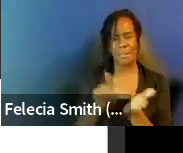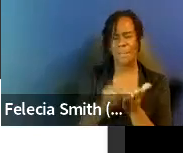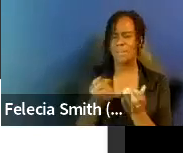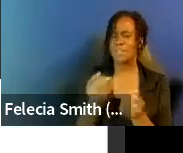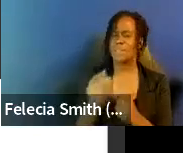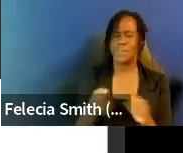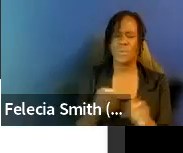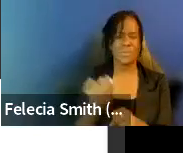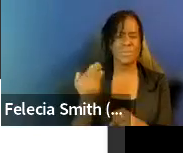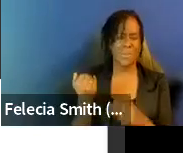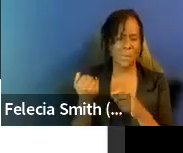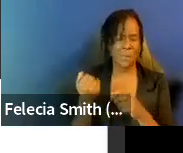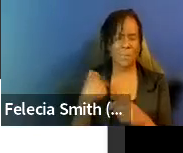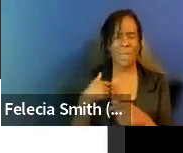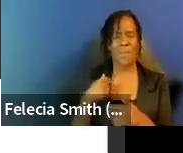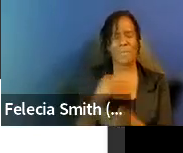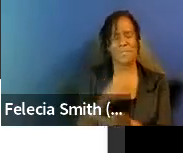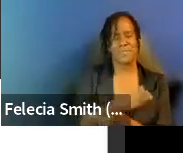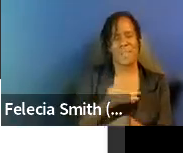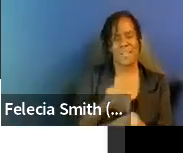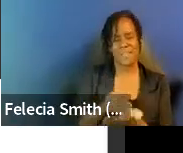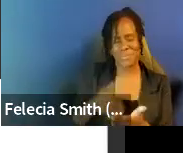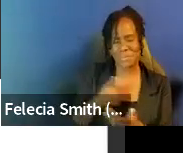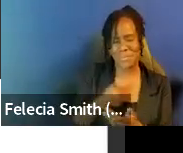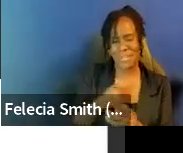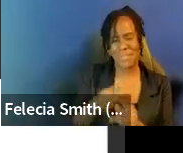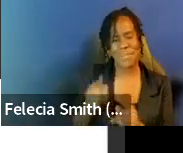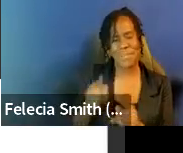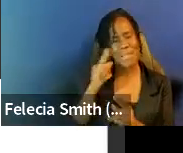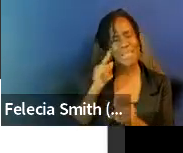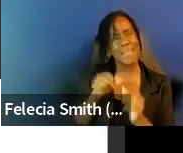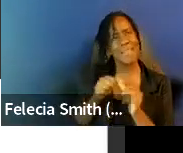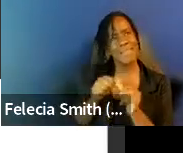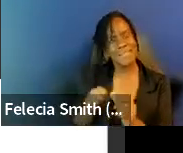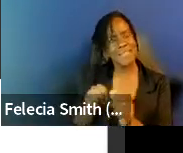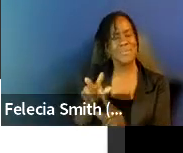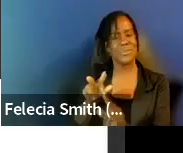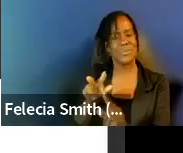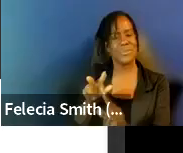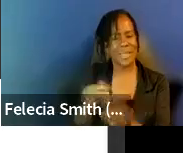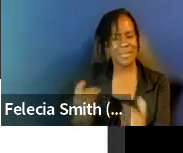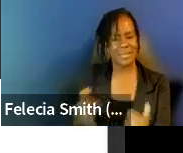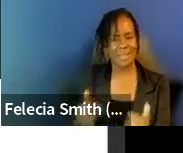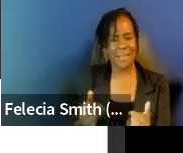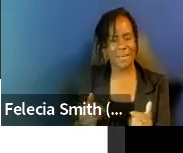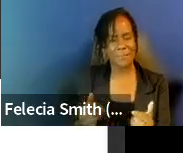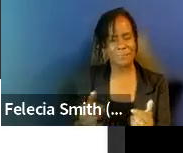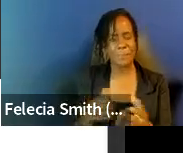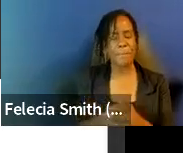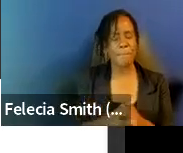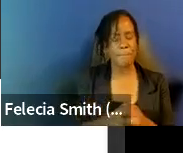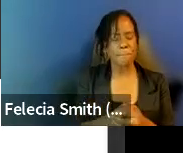Here, I'm going to direct your attention to this kind of pie chart, I guess.